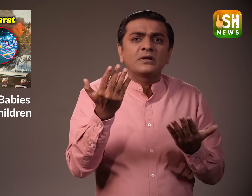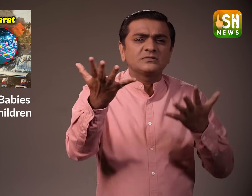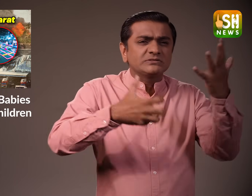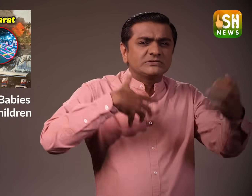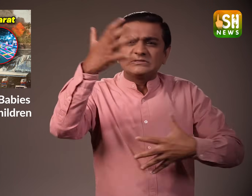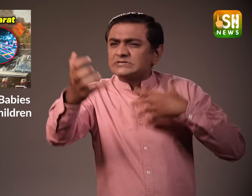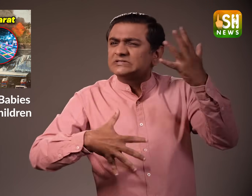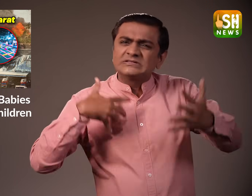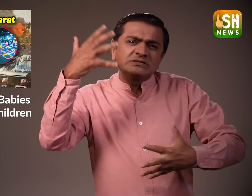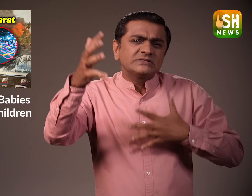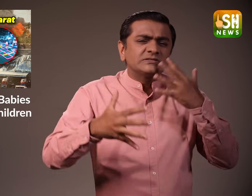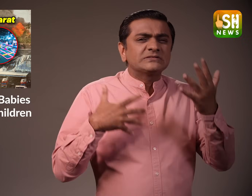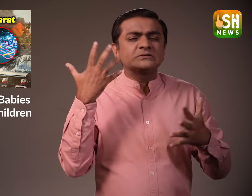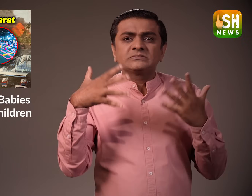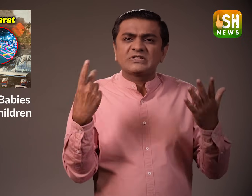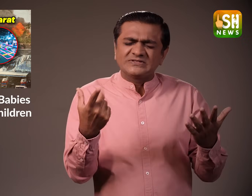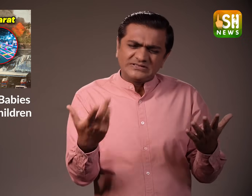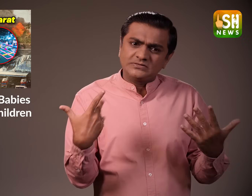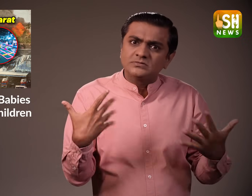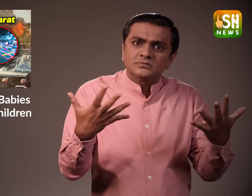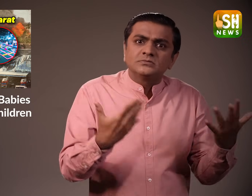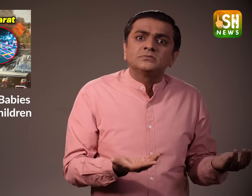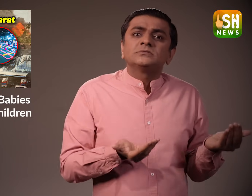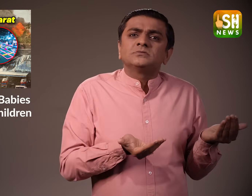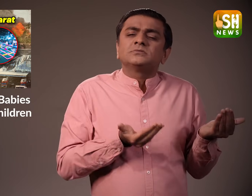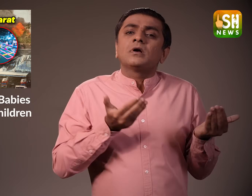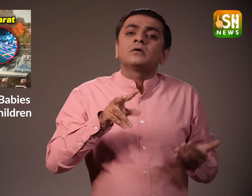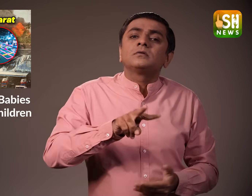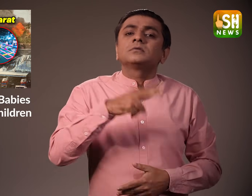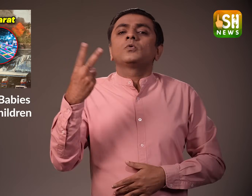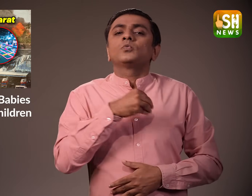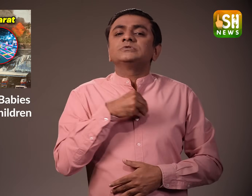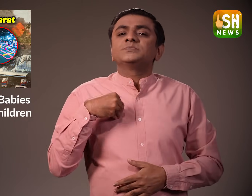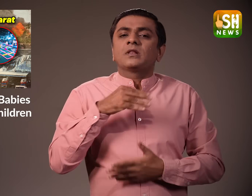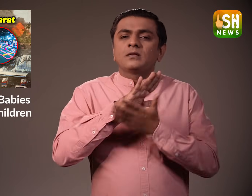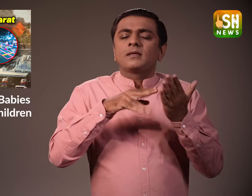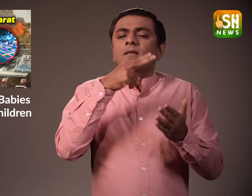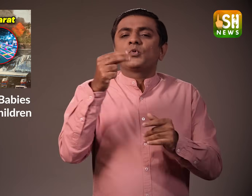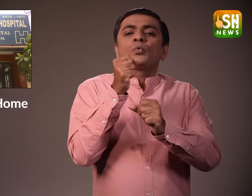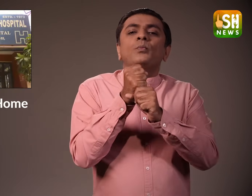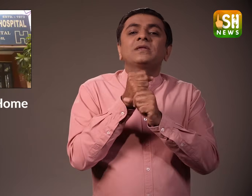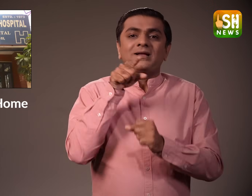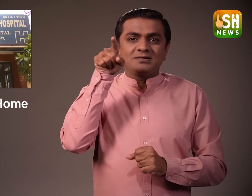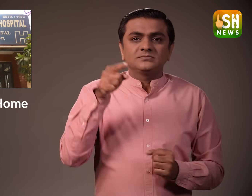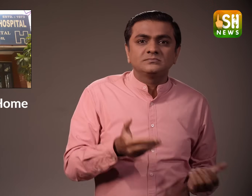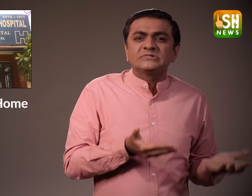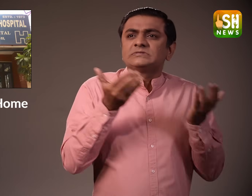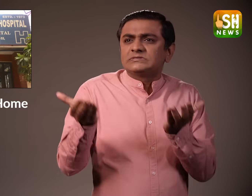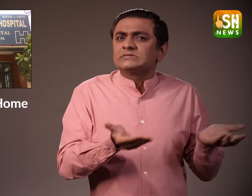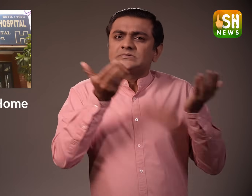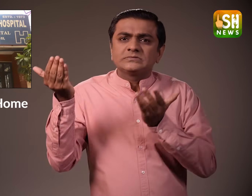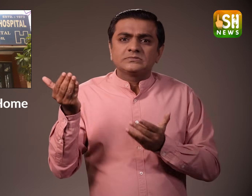The babies were then rushed to nearest hospital named Gupta Nursing Home.